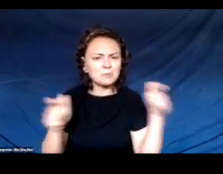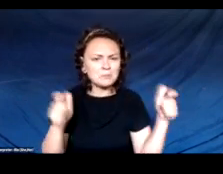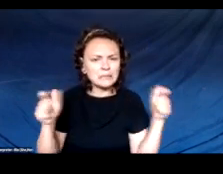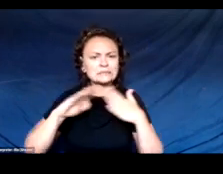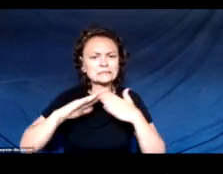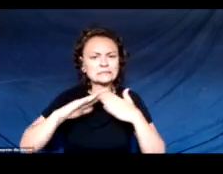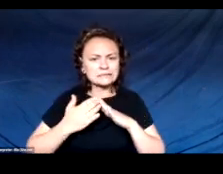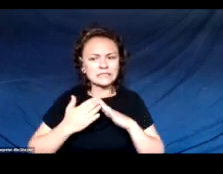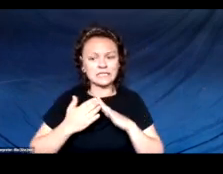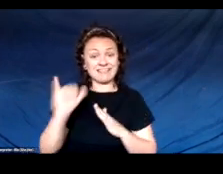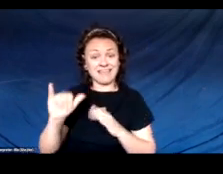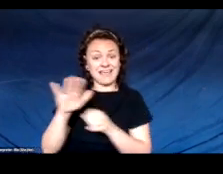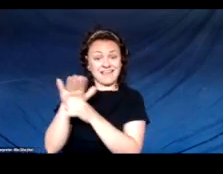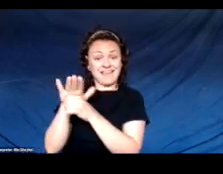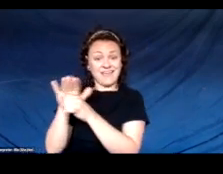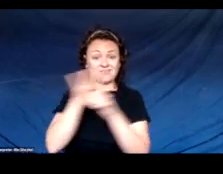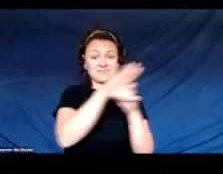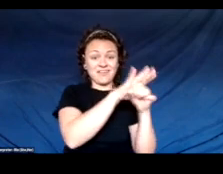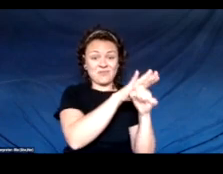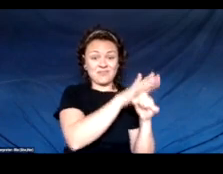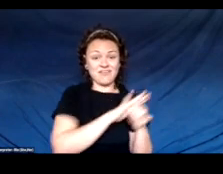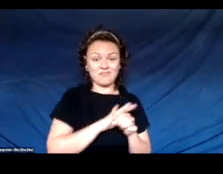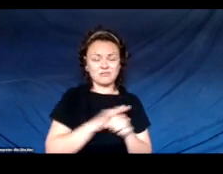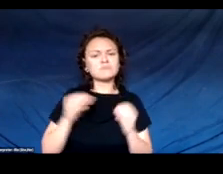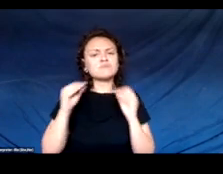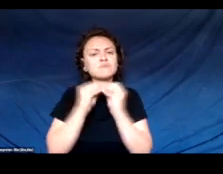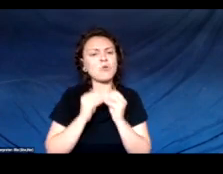Or maybe more familiar with interacting with immigrants,